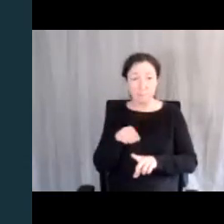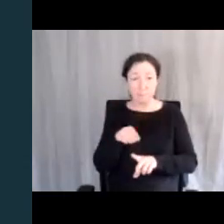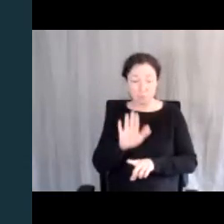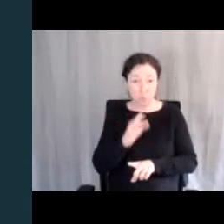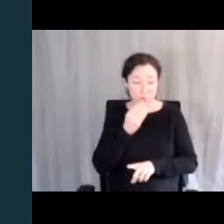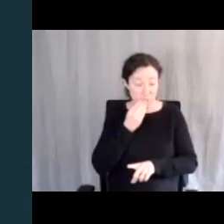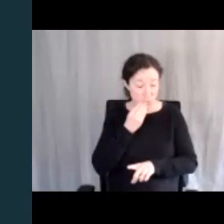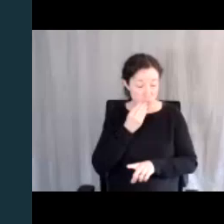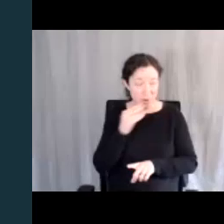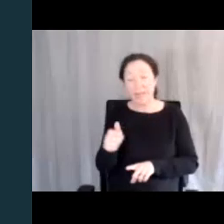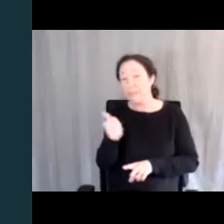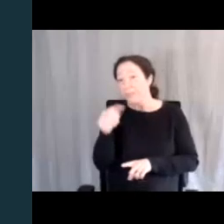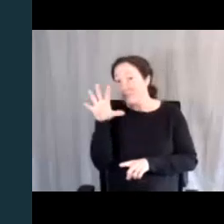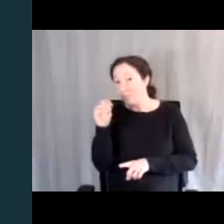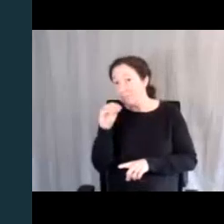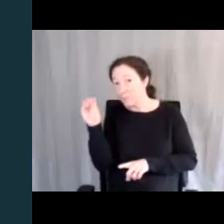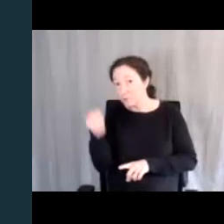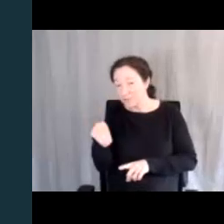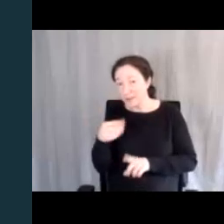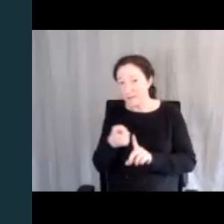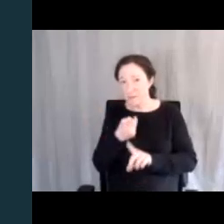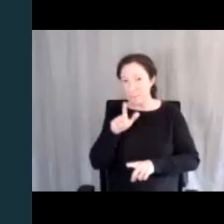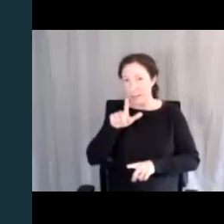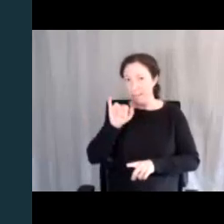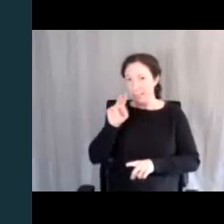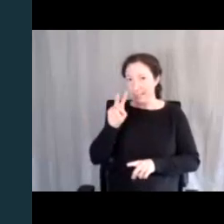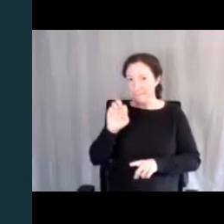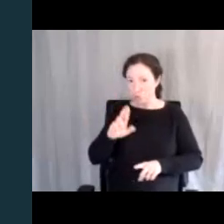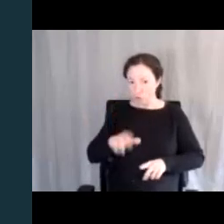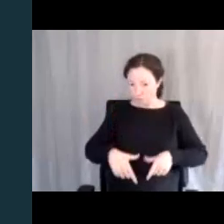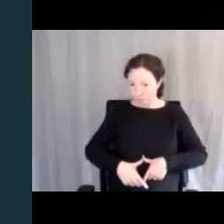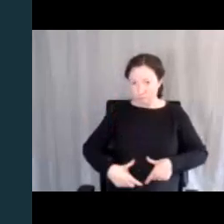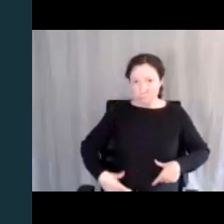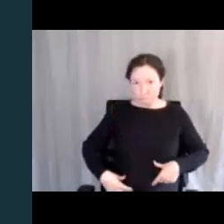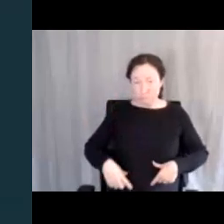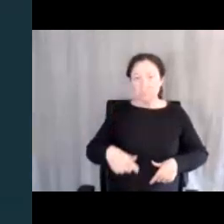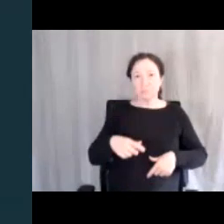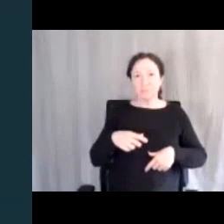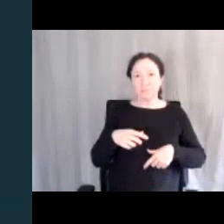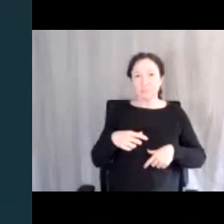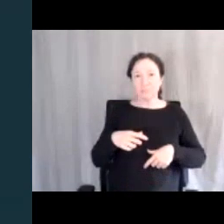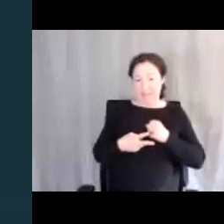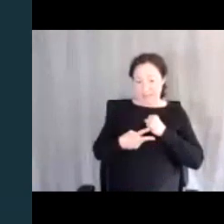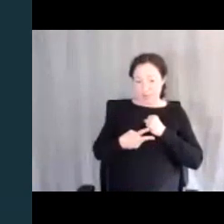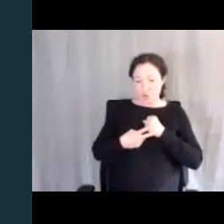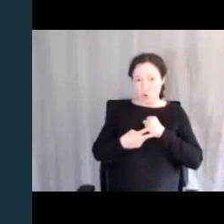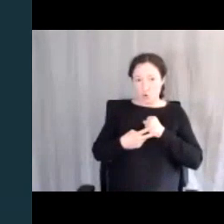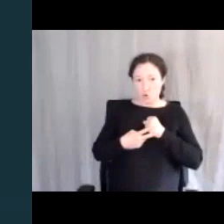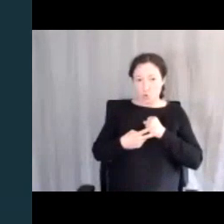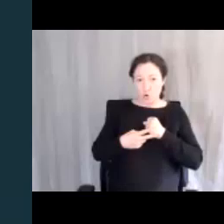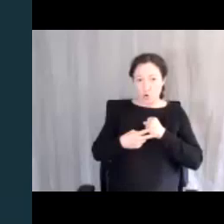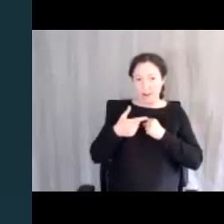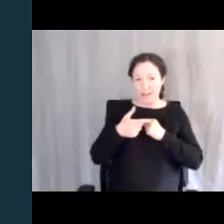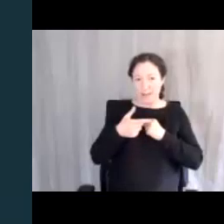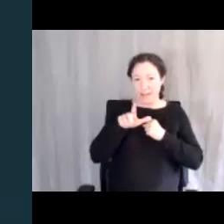You have these, you have these mechanisms that release stored glycogen from the liver to raise your body's glucose.